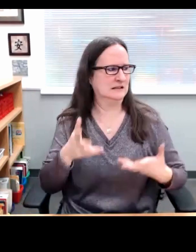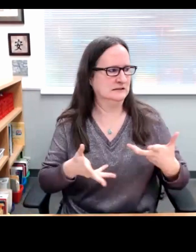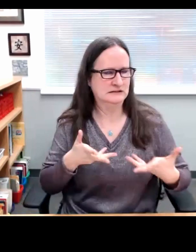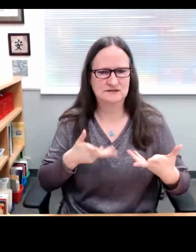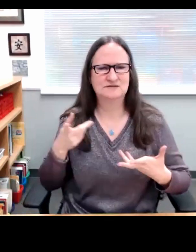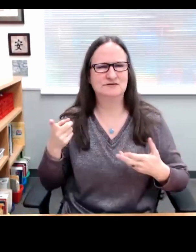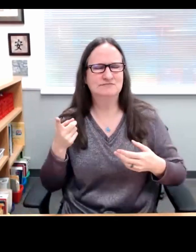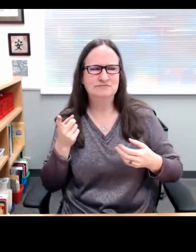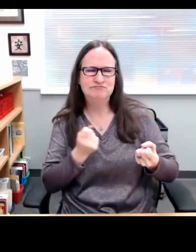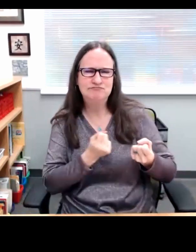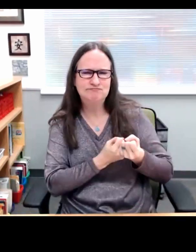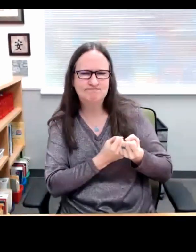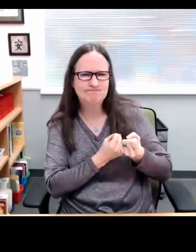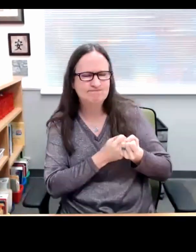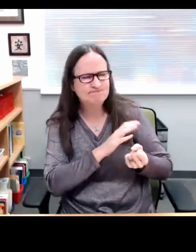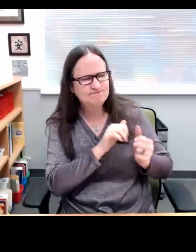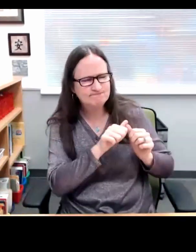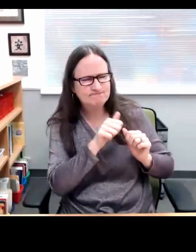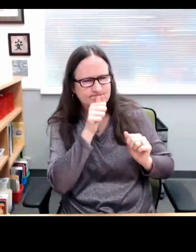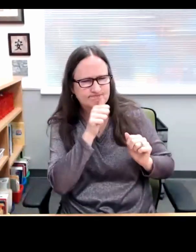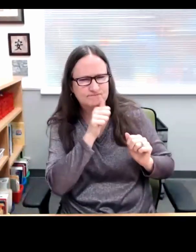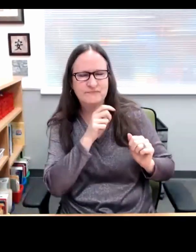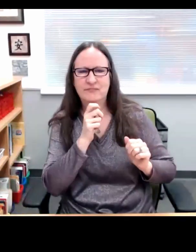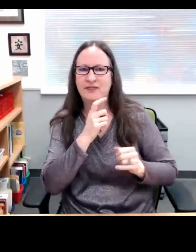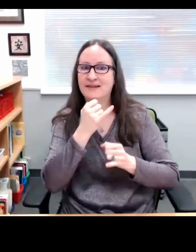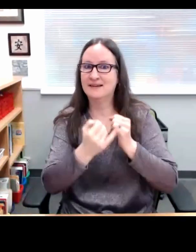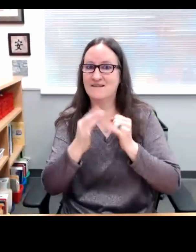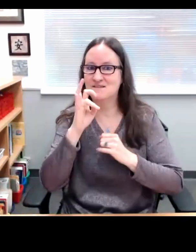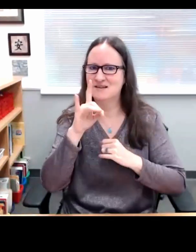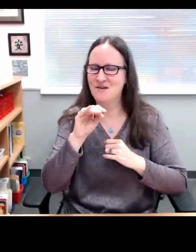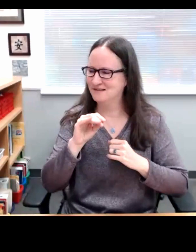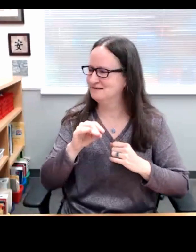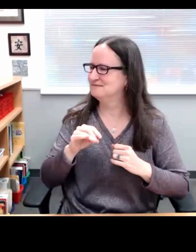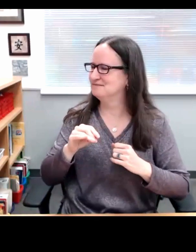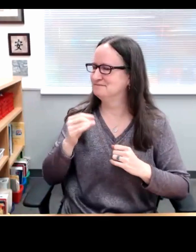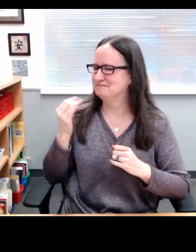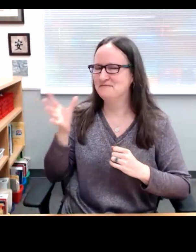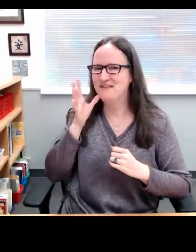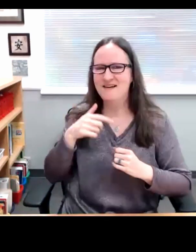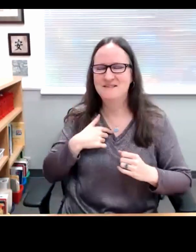I don't feel like I fit in. And mom's trying to be supportive and just say, Just stick it out.